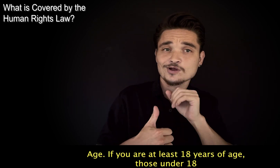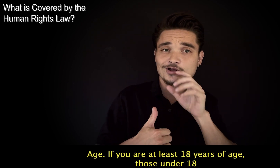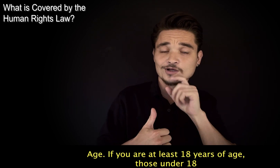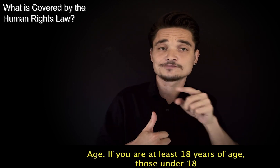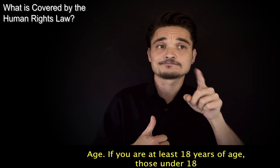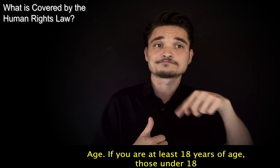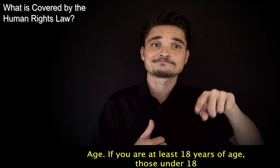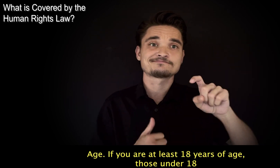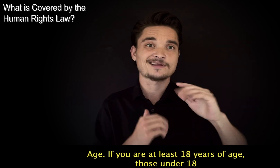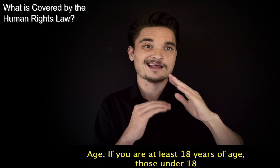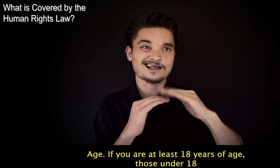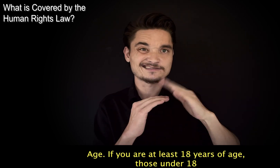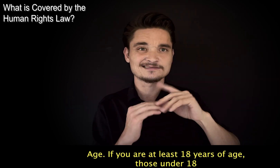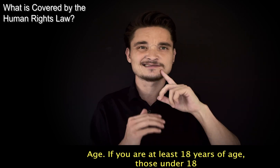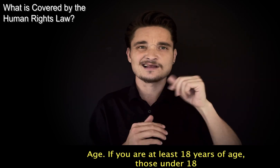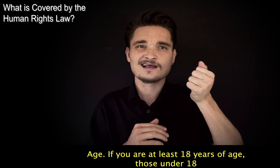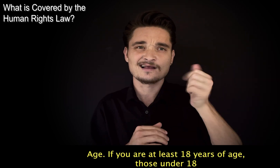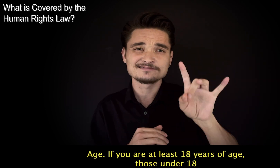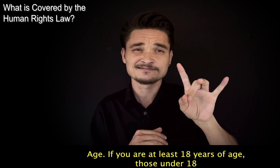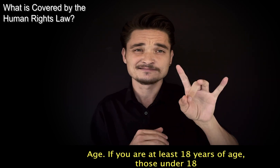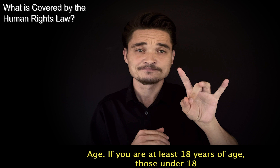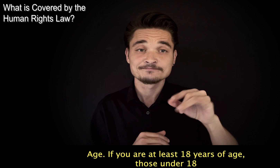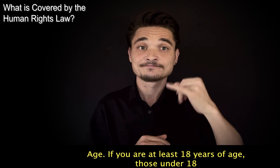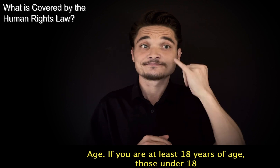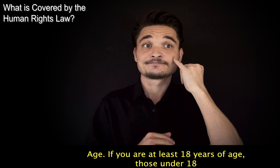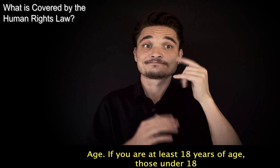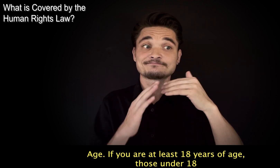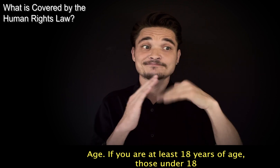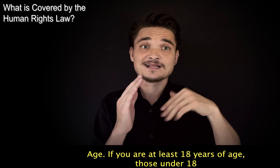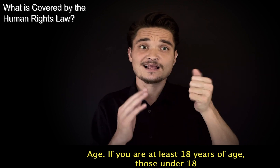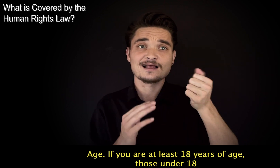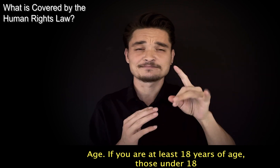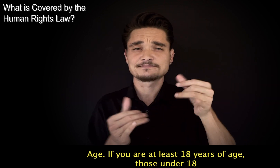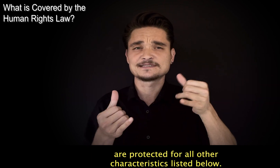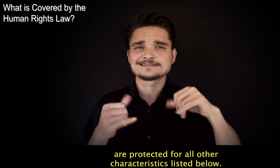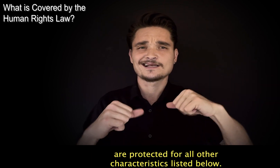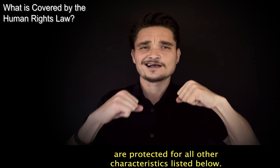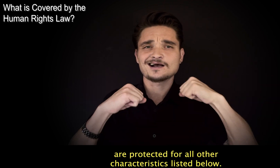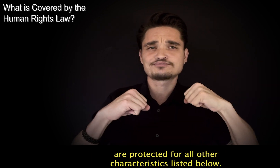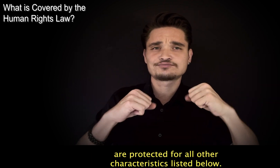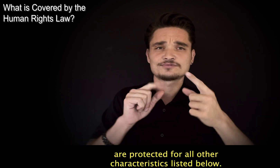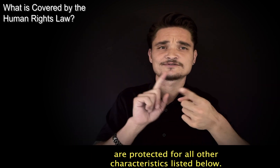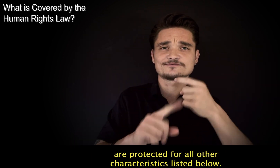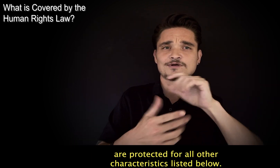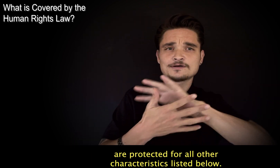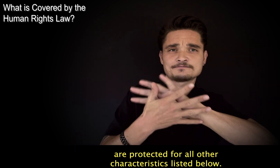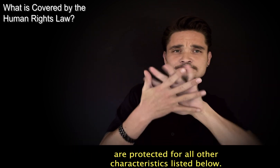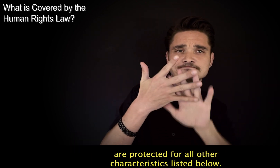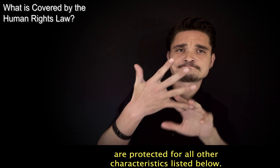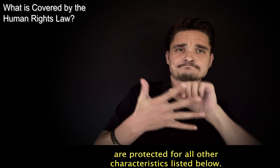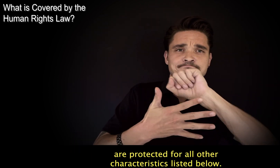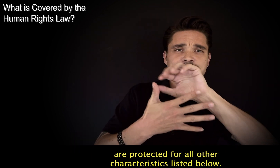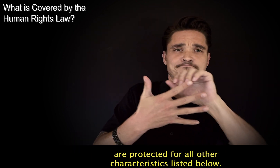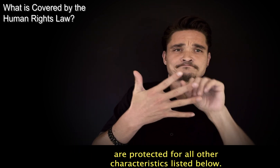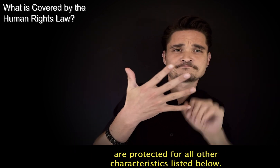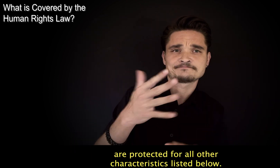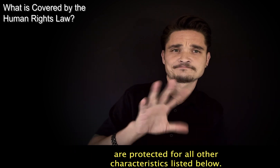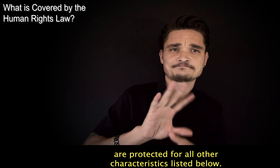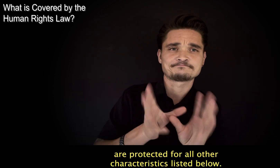Age. If you are at least 18 years of age, those under 18 are protected for all other characteristics listed below.